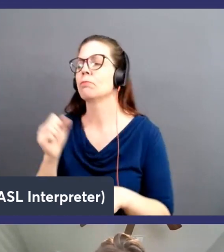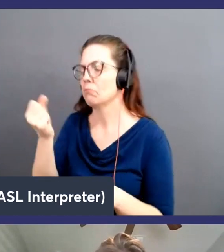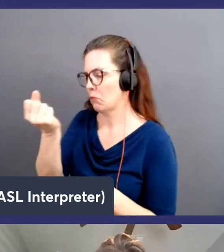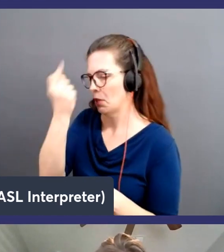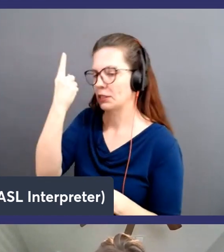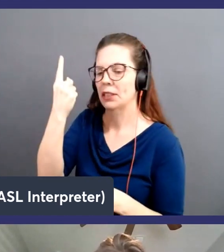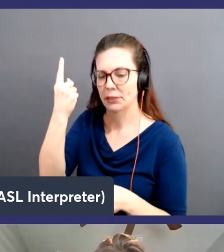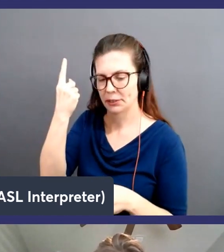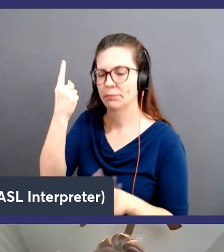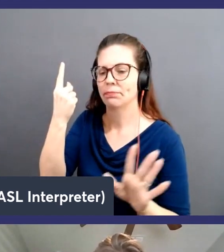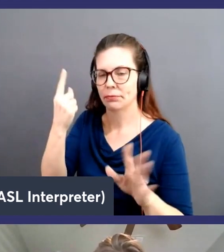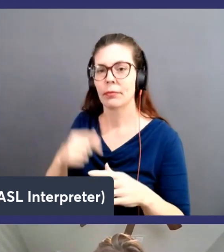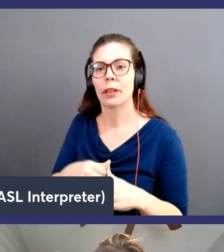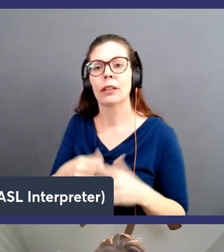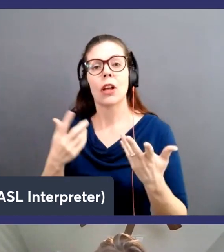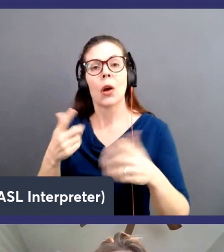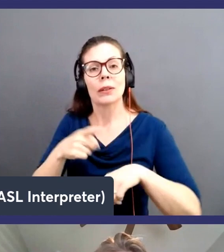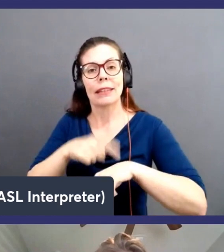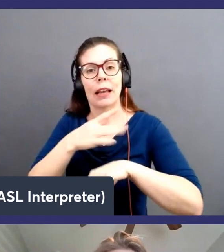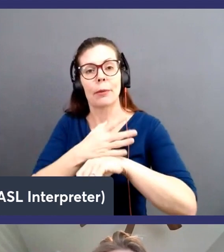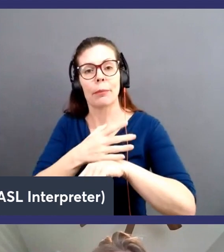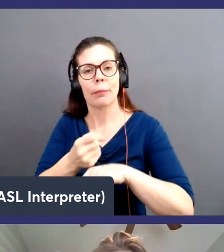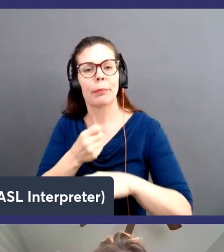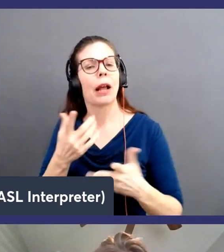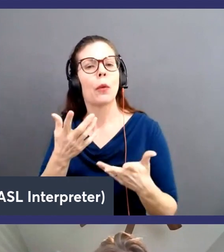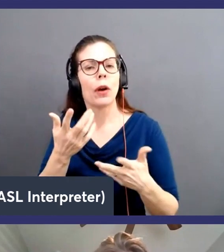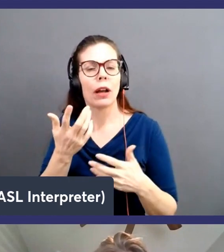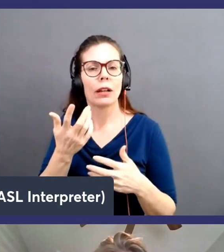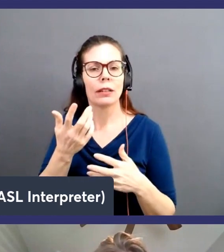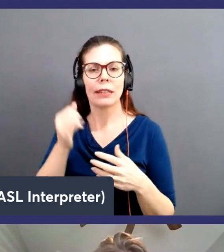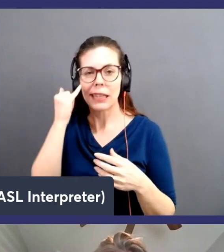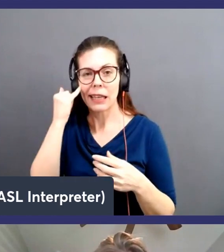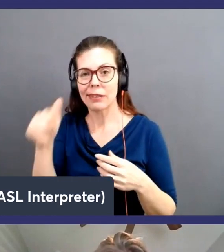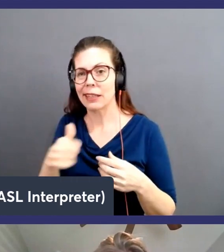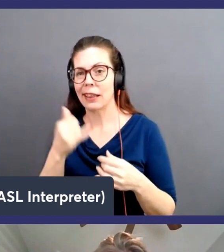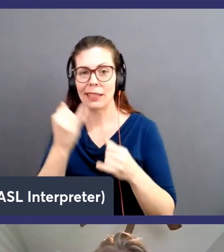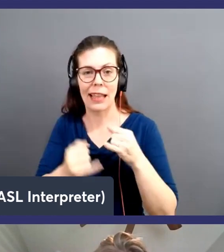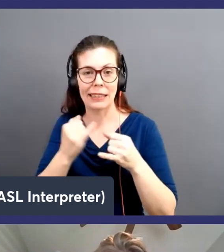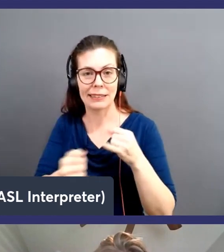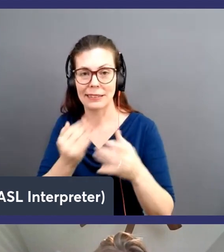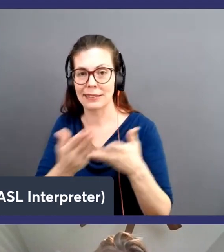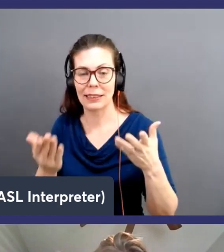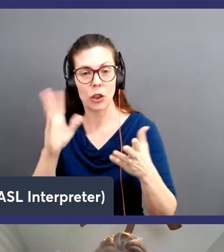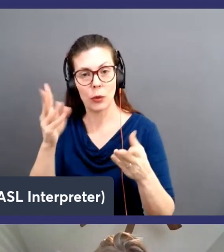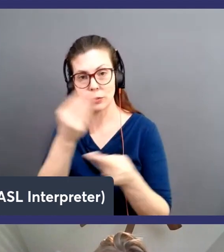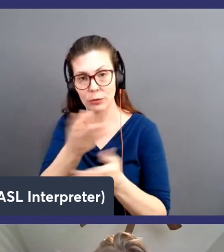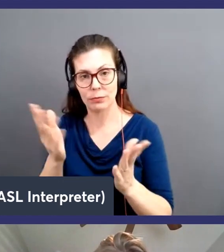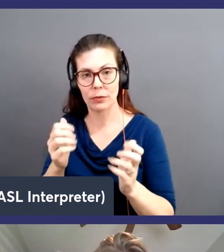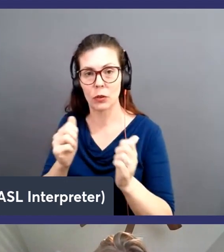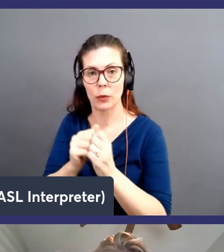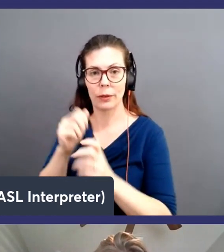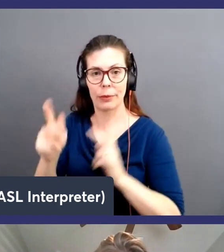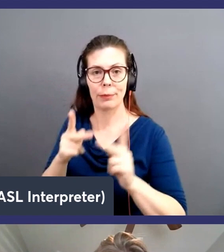So unfortunately we're running out of time, but I wanna give you a chance if there's anything else you wanna tell folks on the stream about this launch.